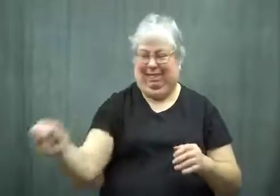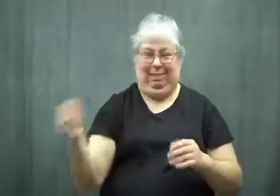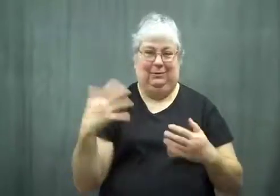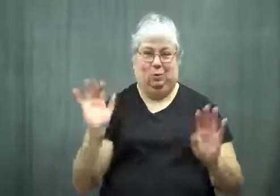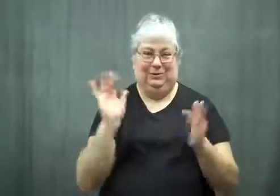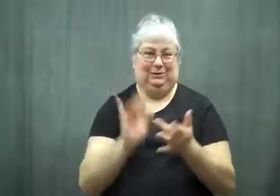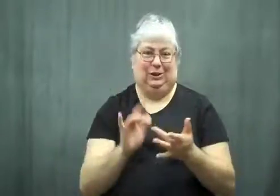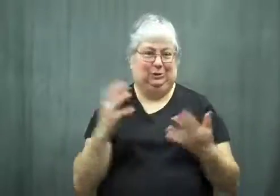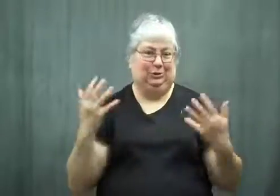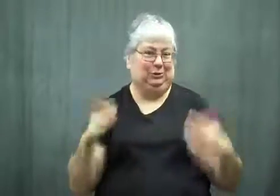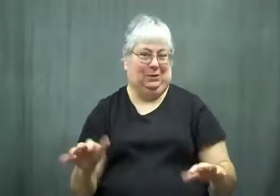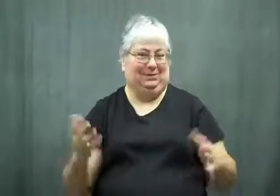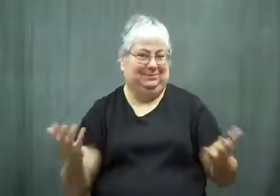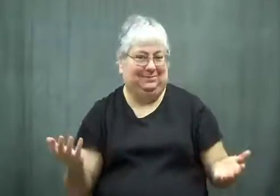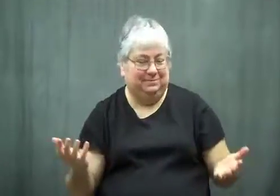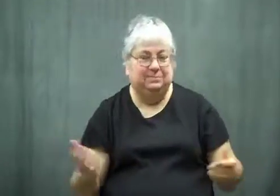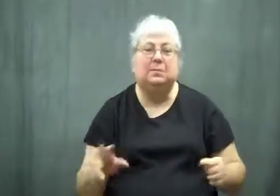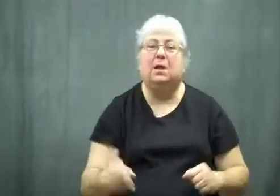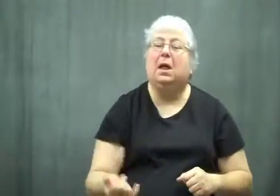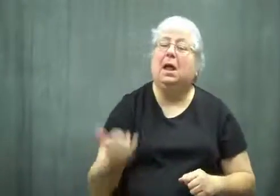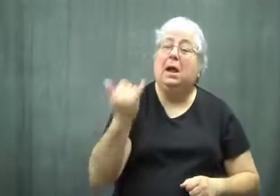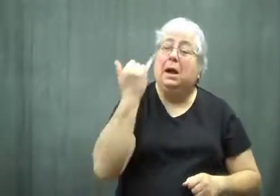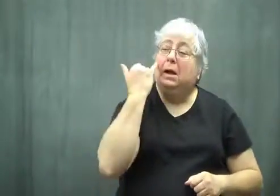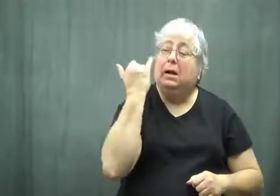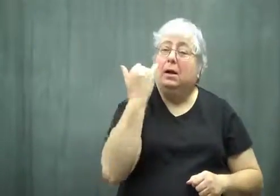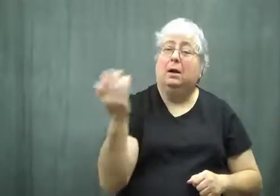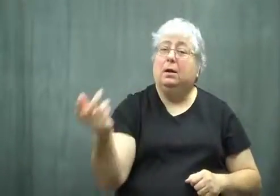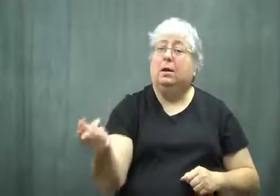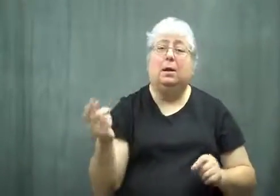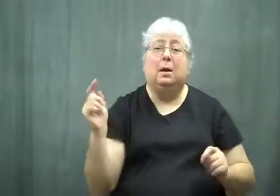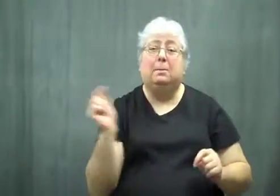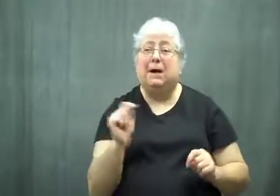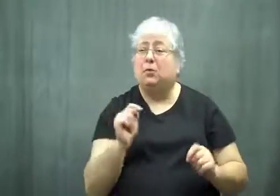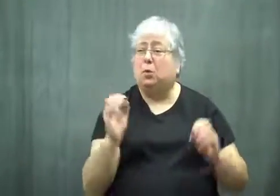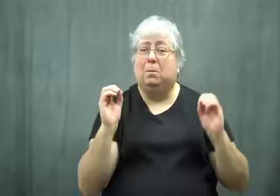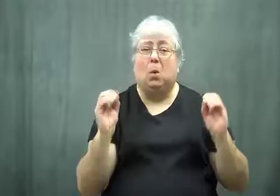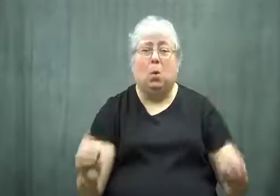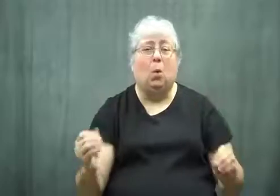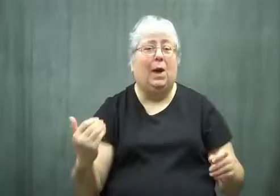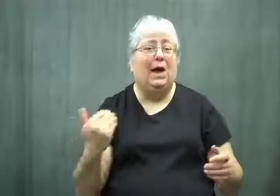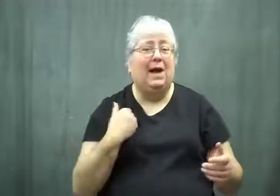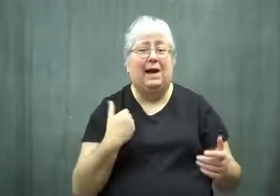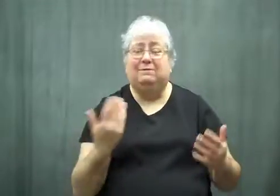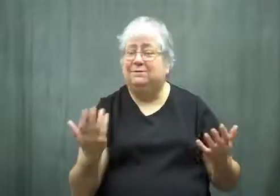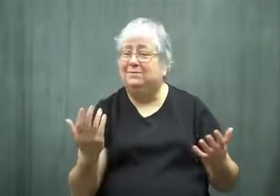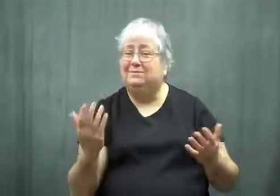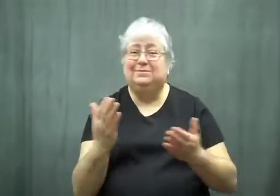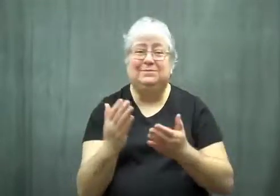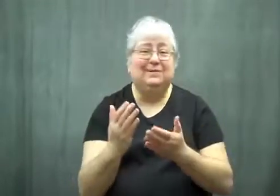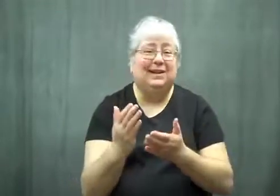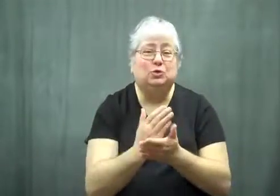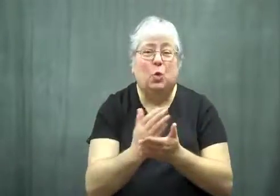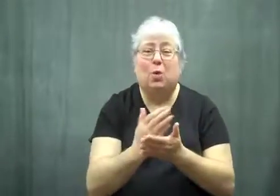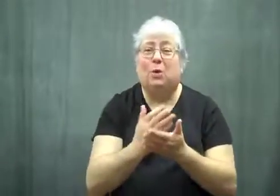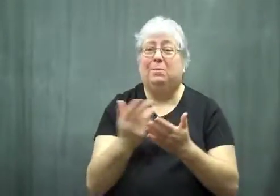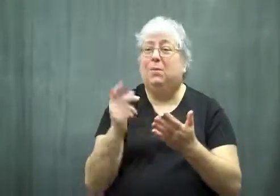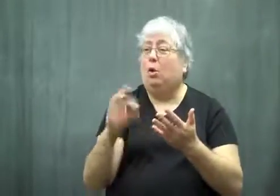You don't want to be touching the door handles.